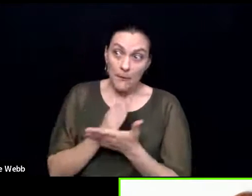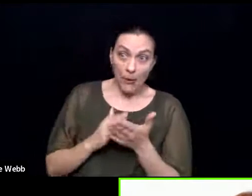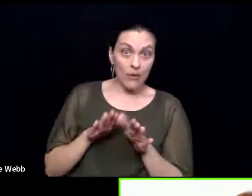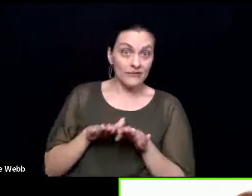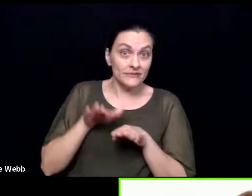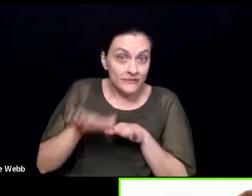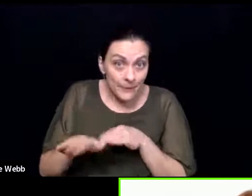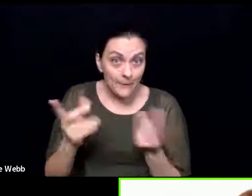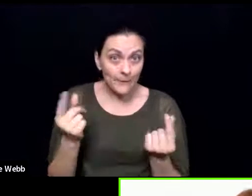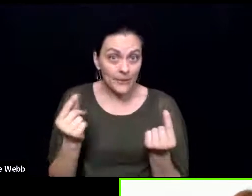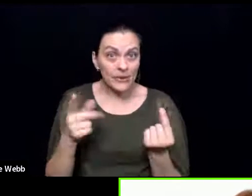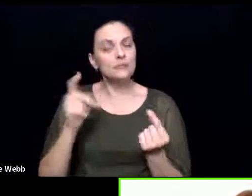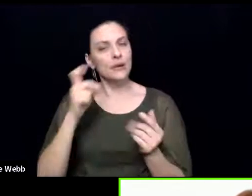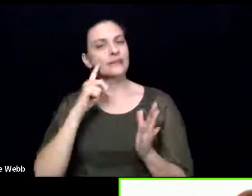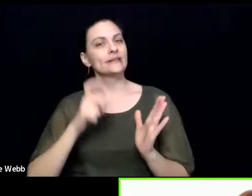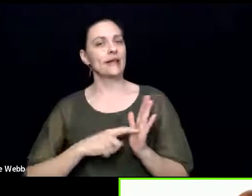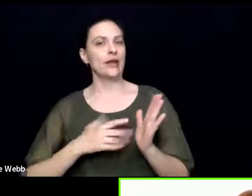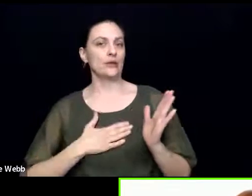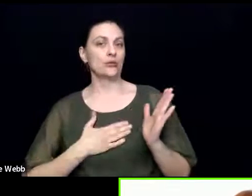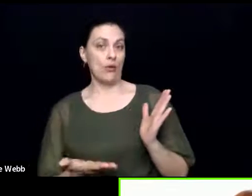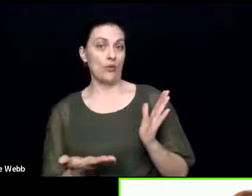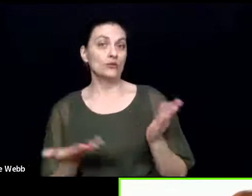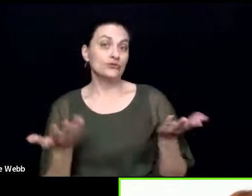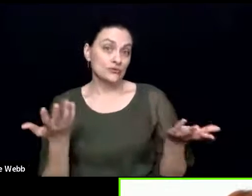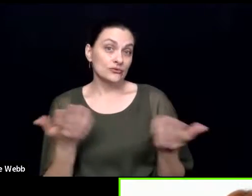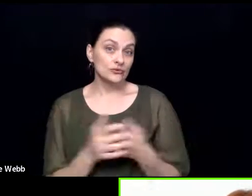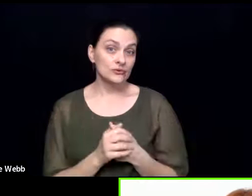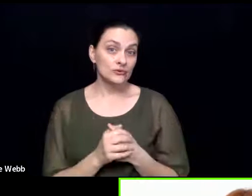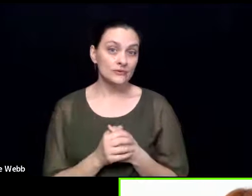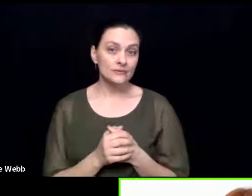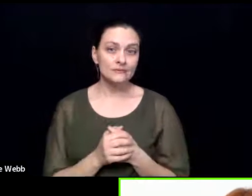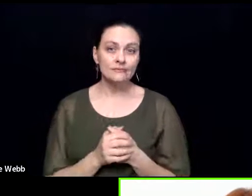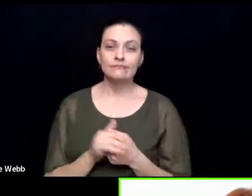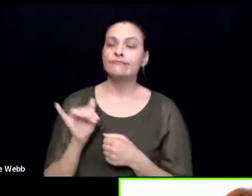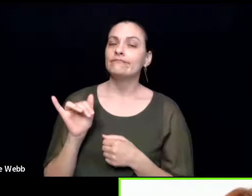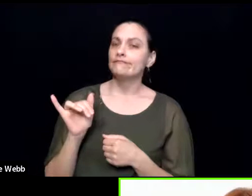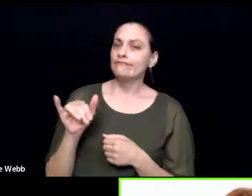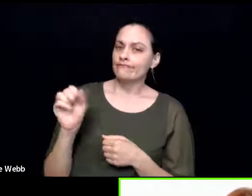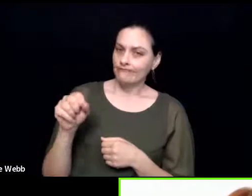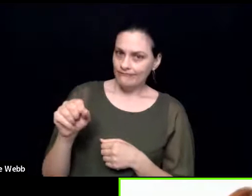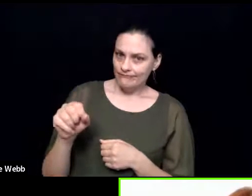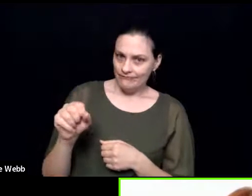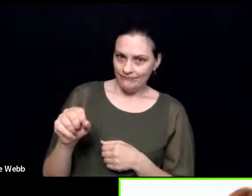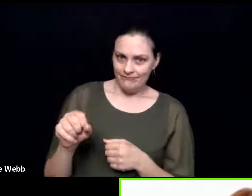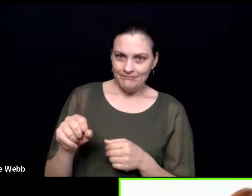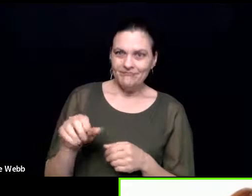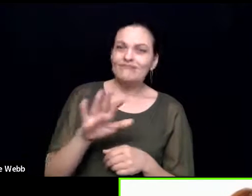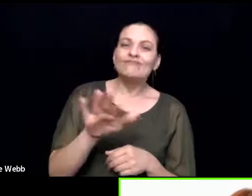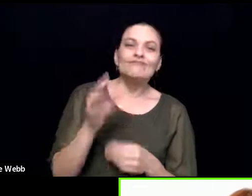If you have more questions, we have time for maybe one or two. I see one just came in. I want to